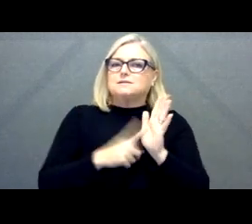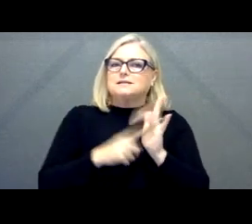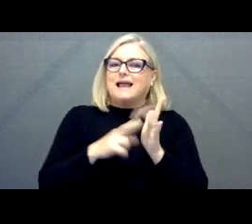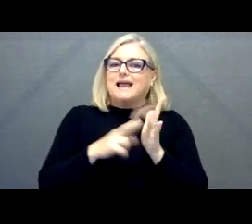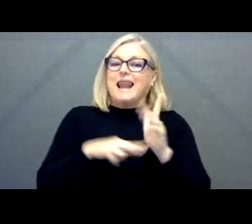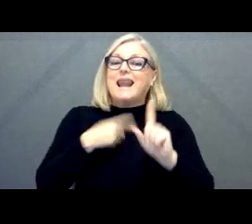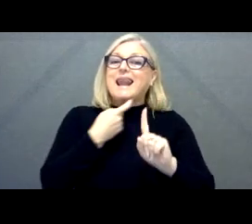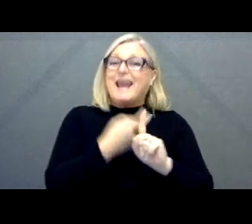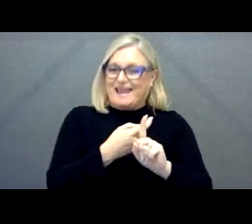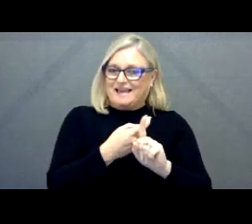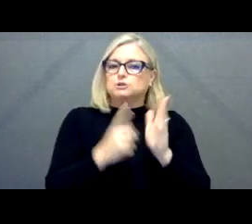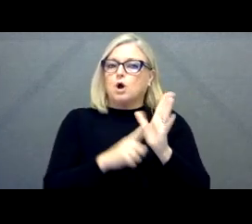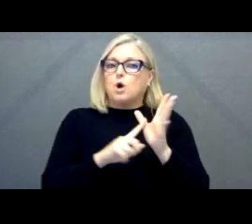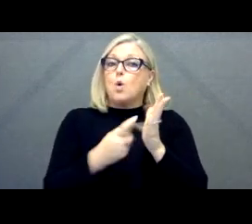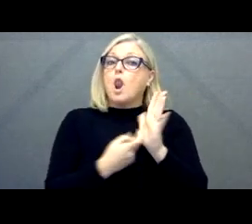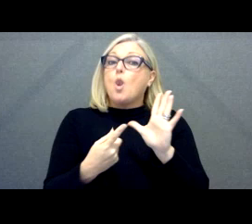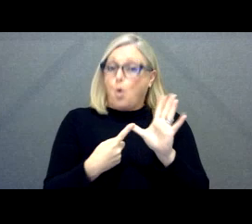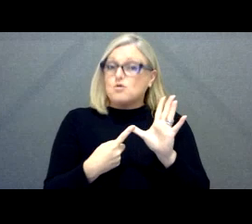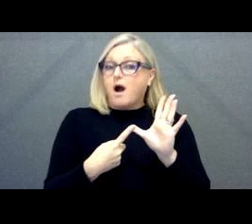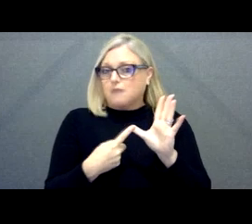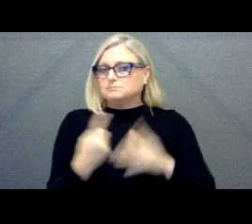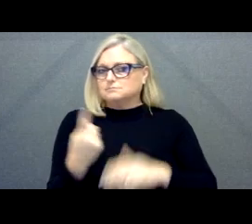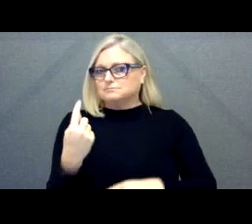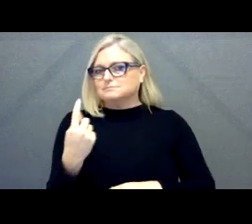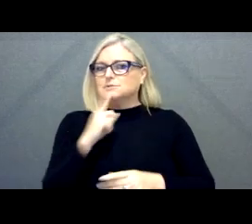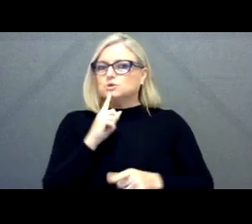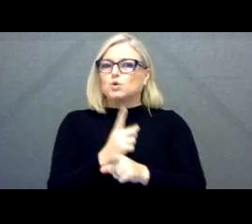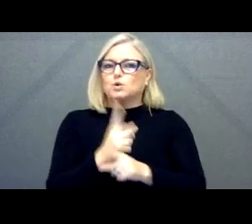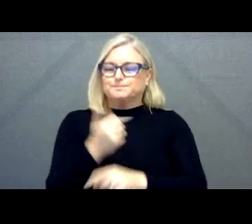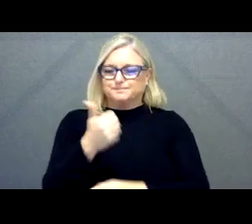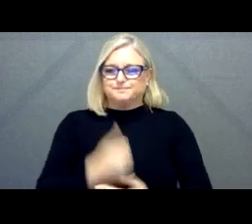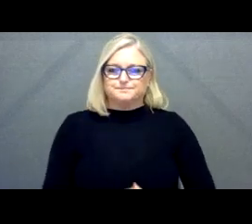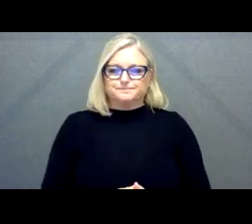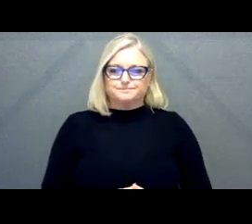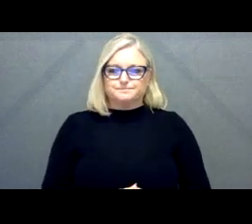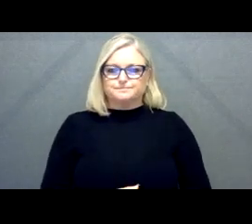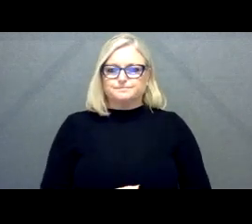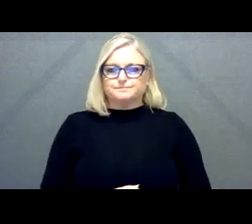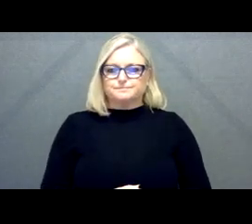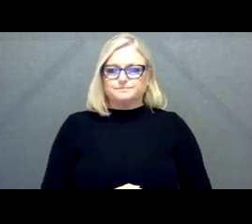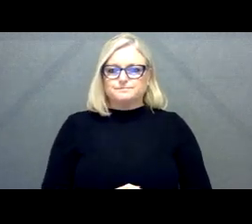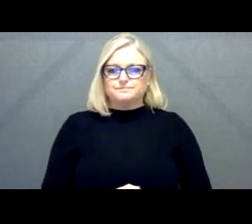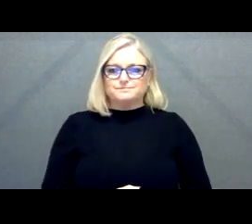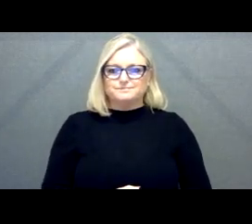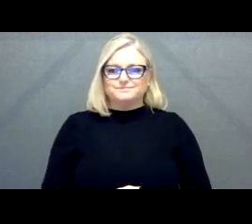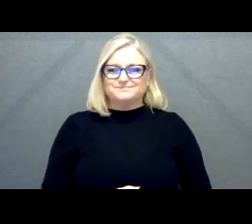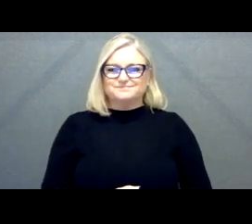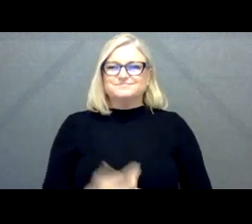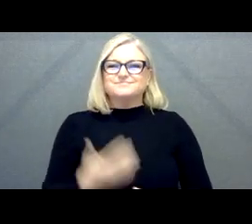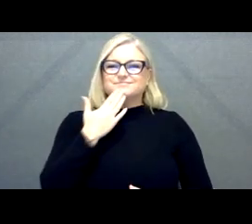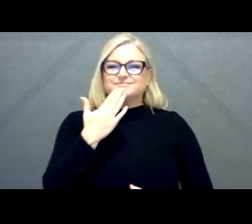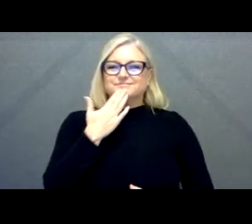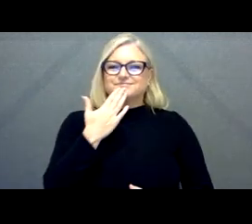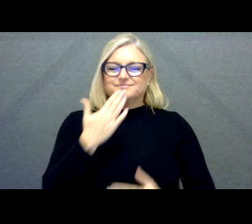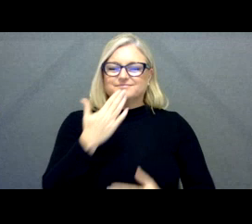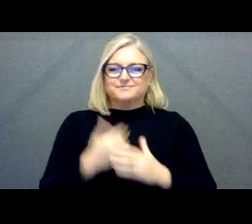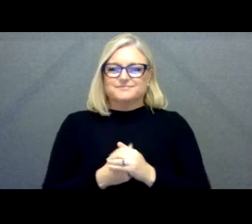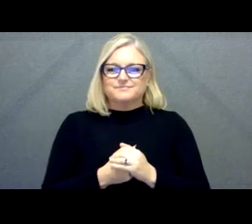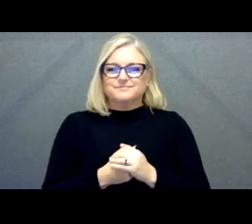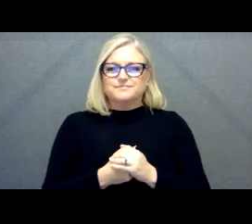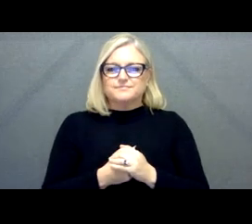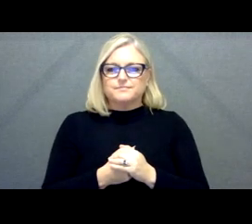now come forward and share that content thanks Laura thank you so um I'm going to talk about